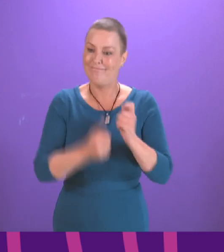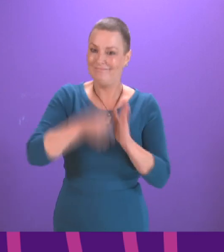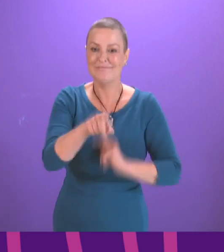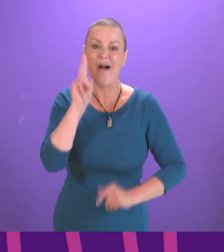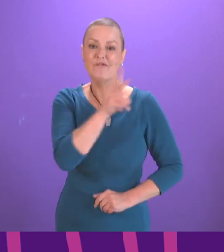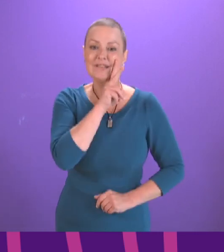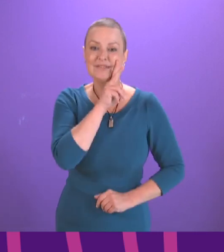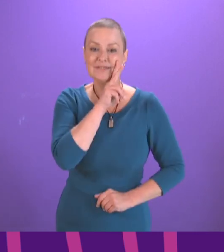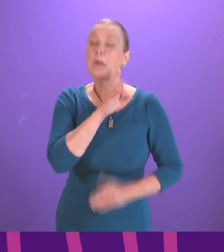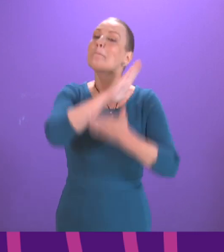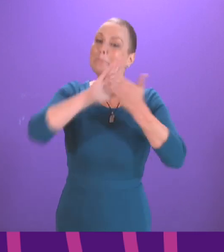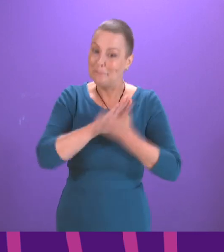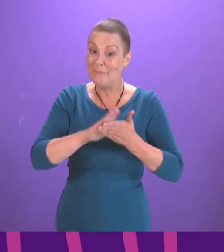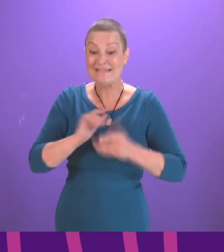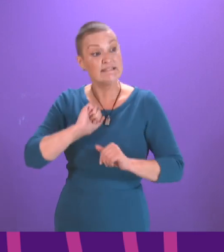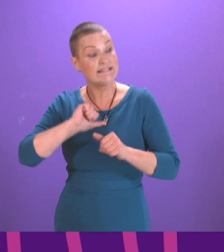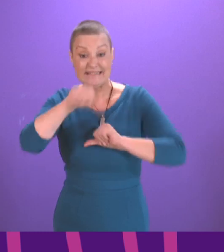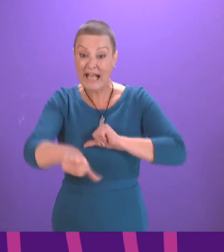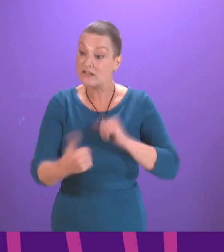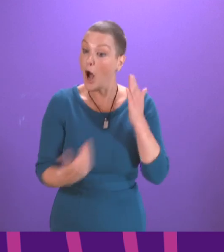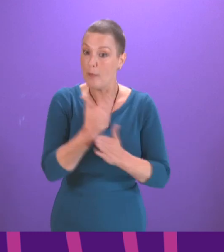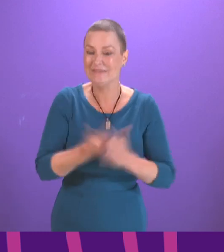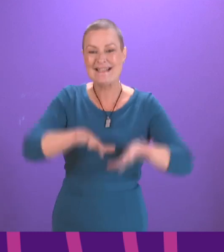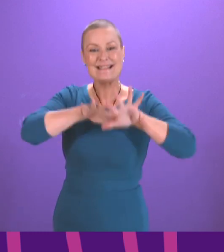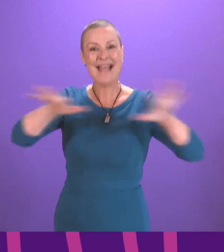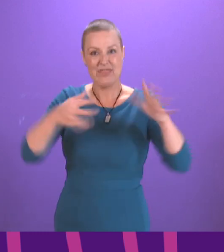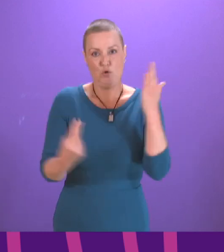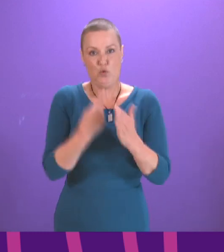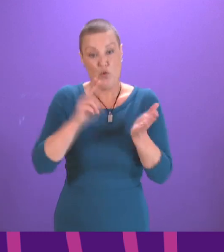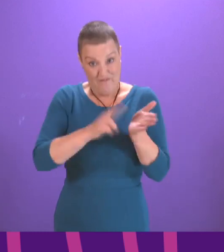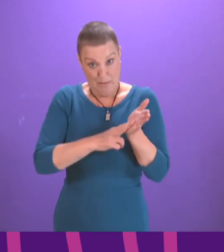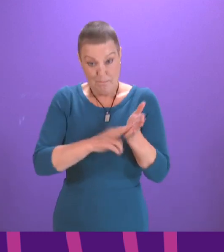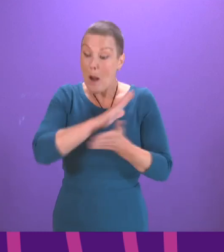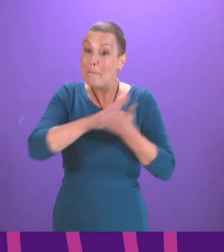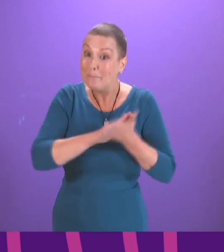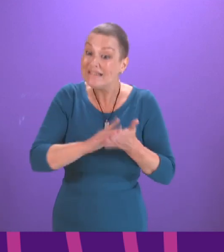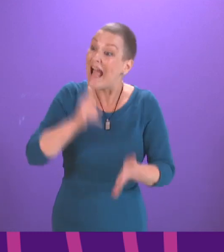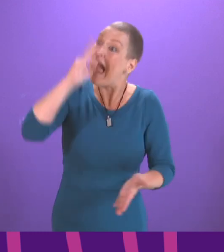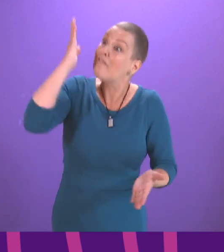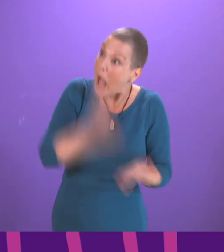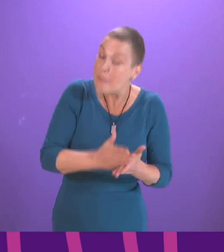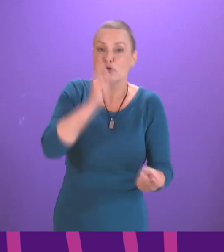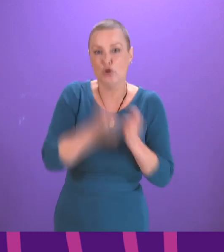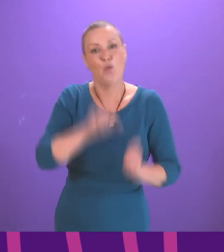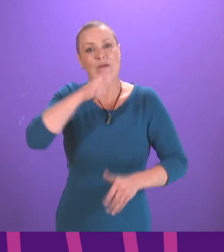then, our next update will therefore be Tuesday 10 November, with any changes coming into effect on 13 November.